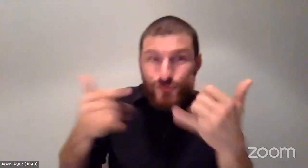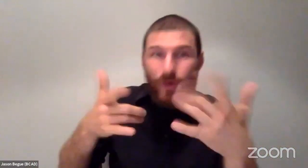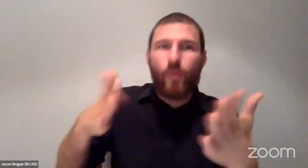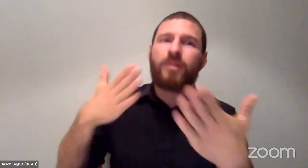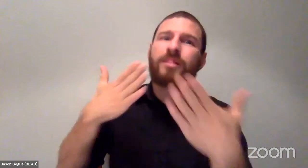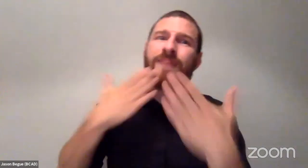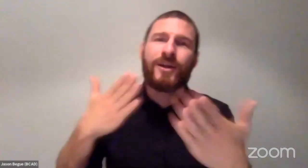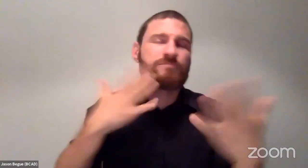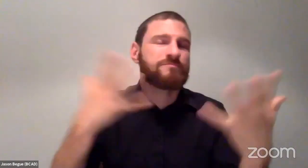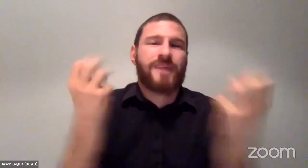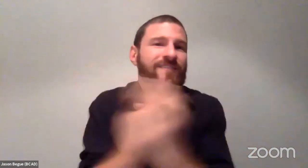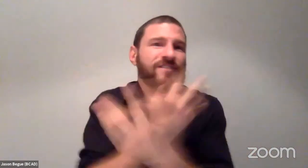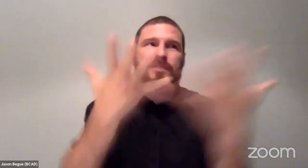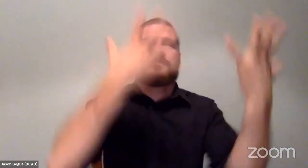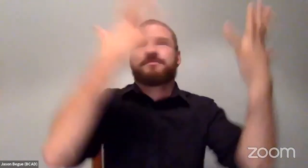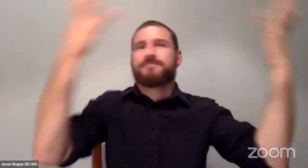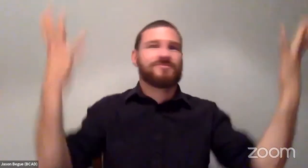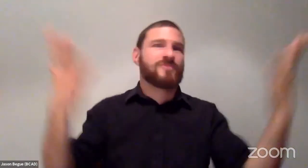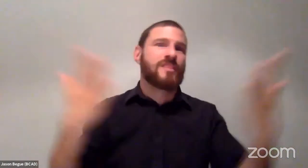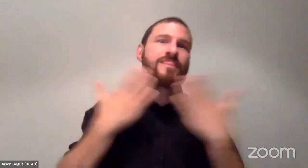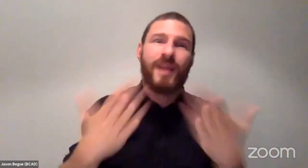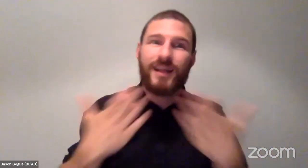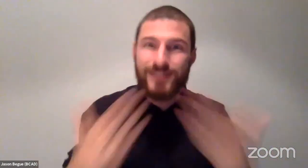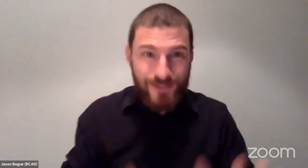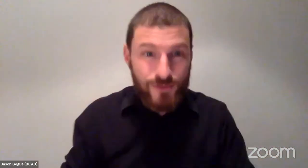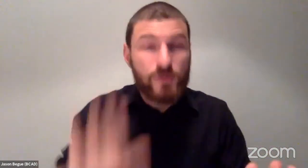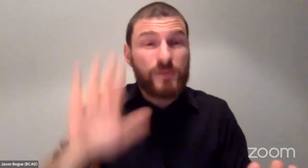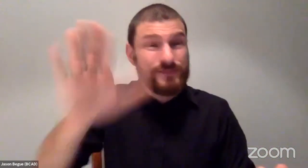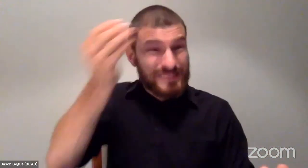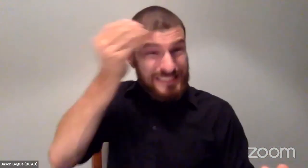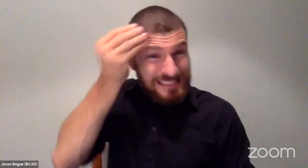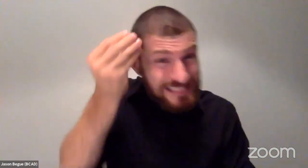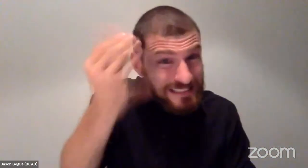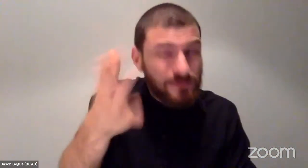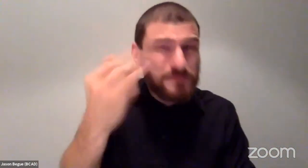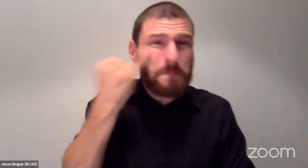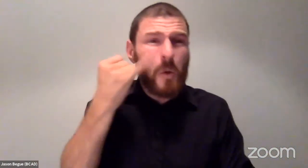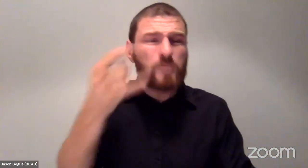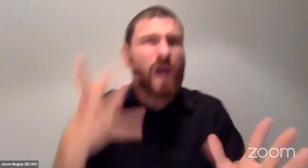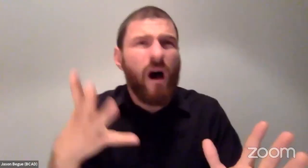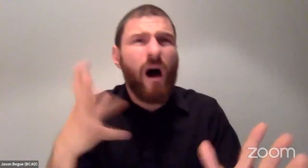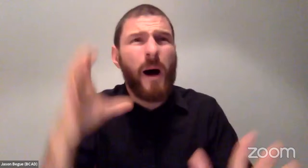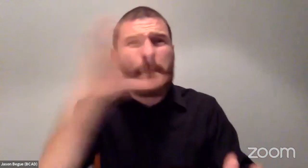in. All the awardees who were able to join us and thank you, everyone. Just wanted to